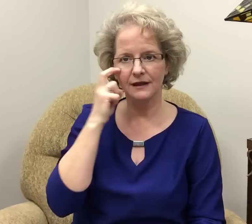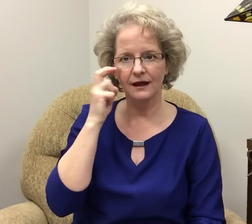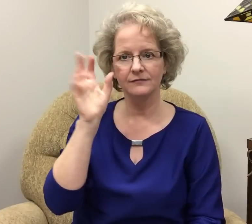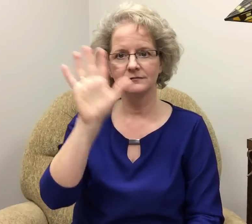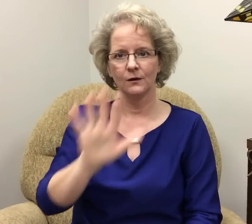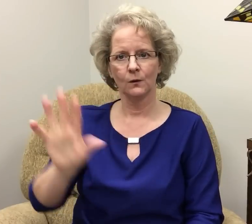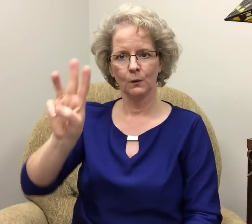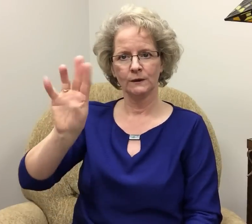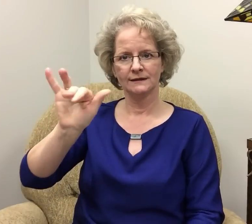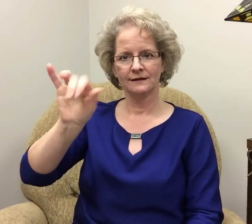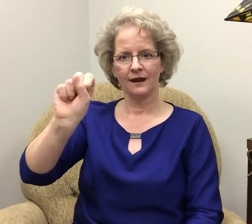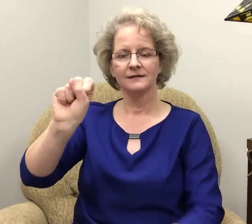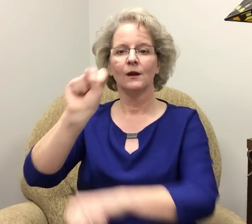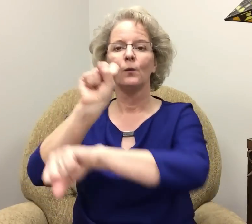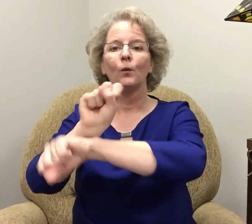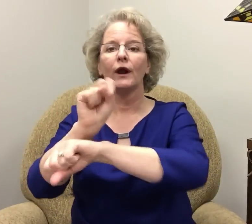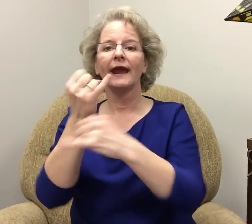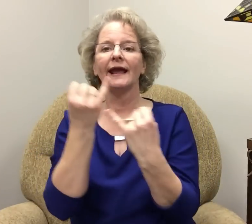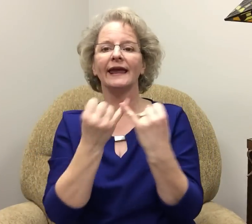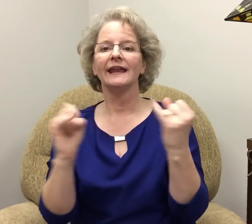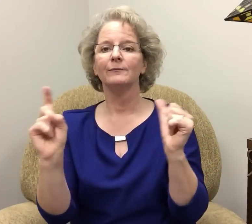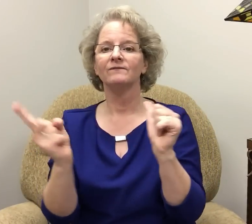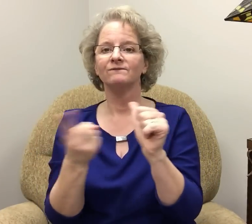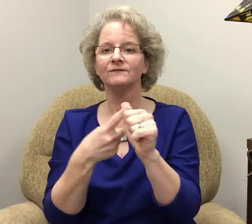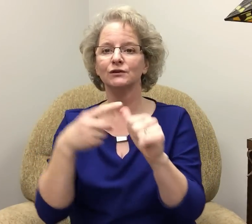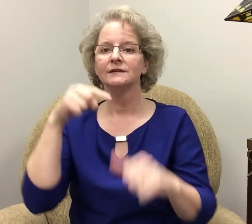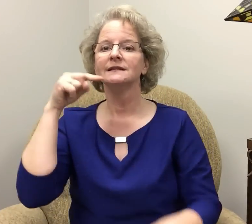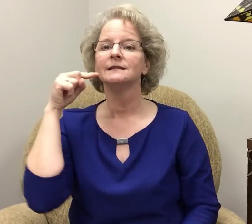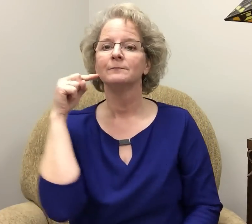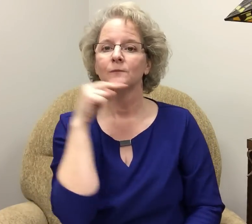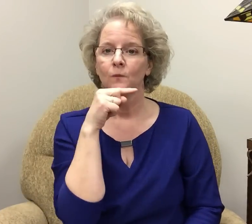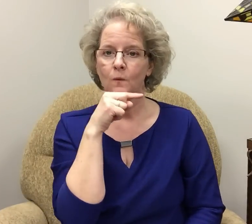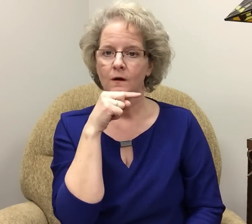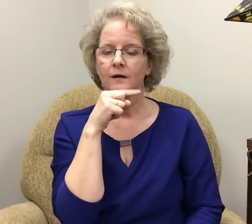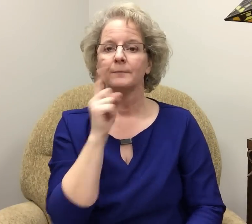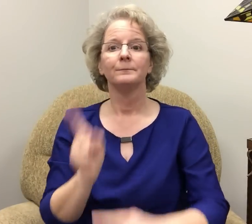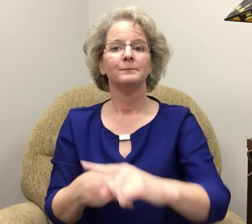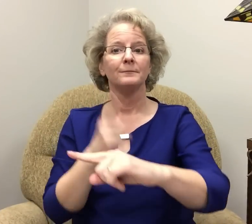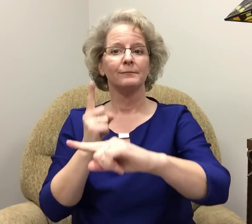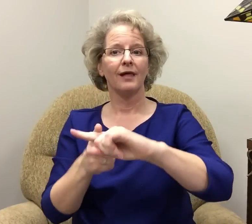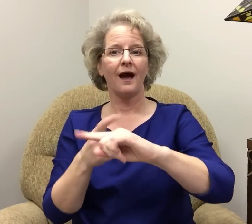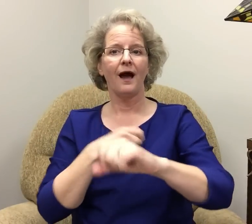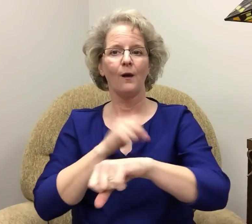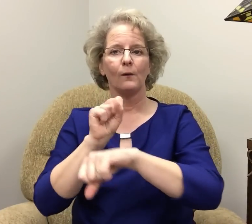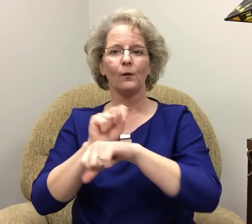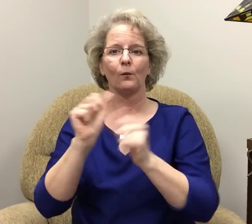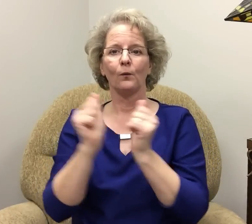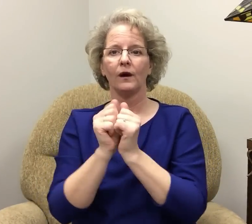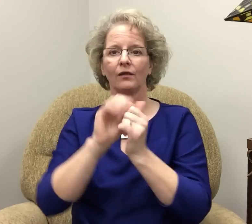Disorder and mental health issues for individuals who are Deaf, hard of hearing, and Deaf-blind